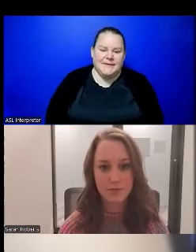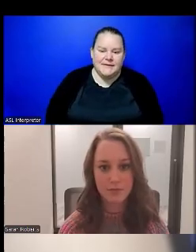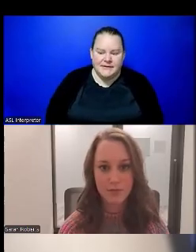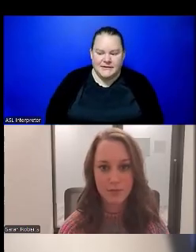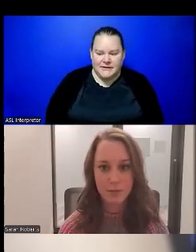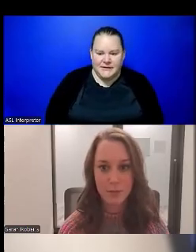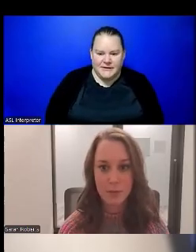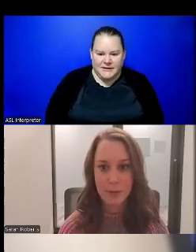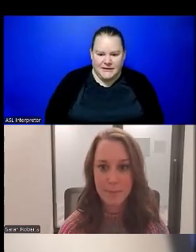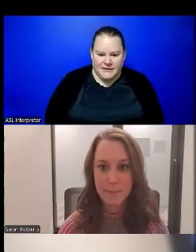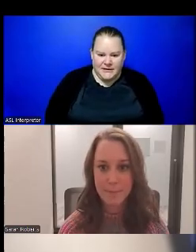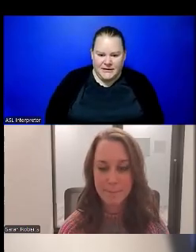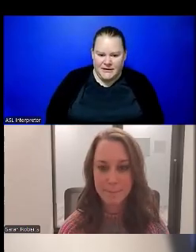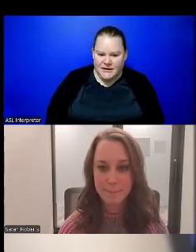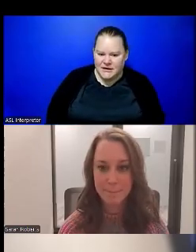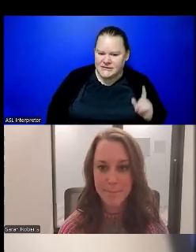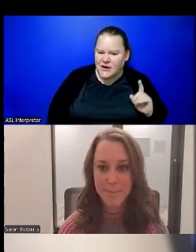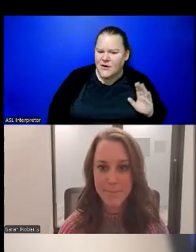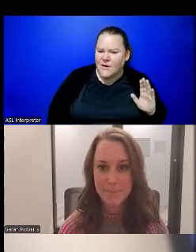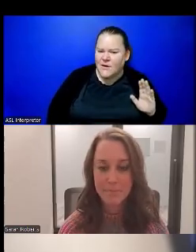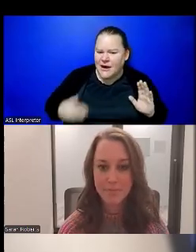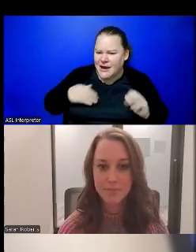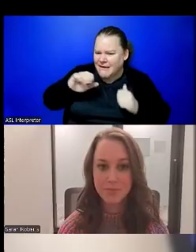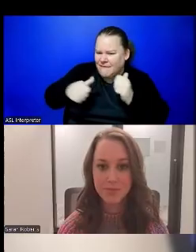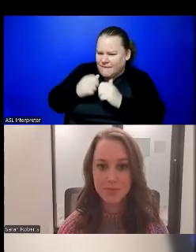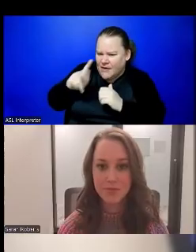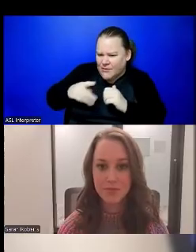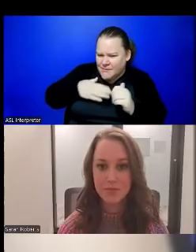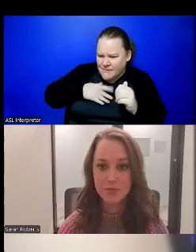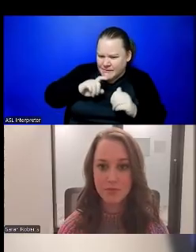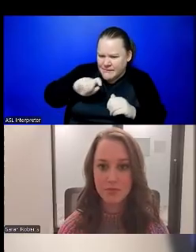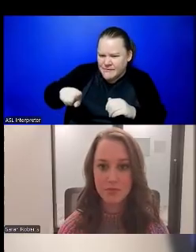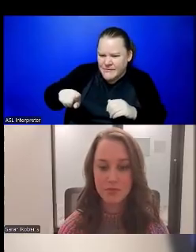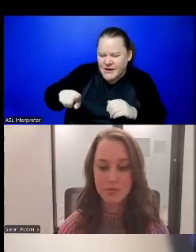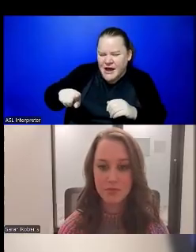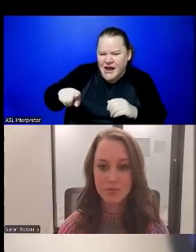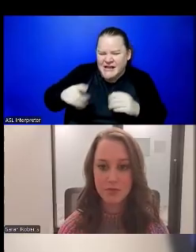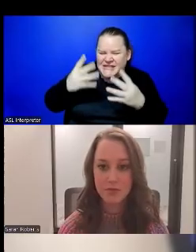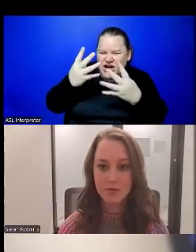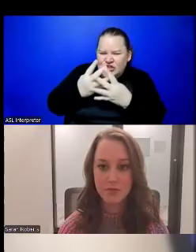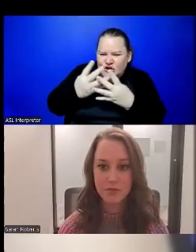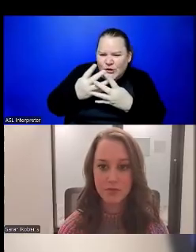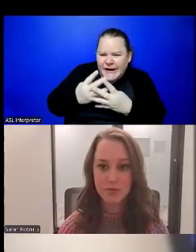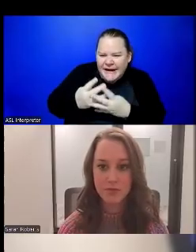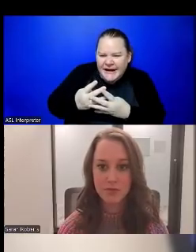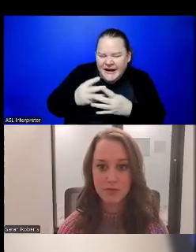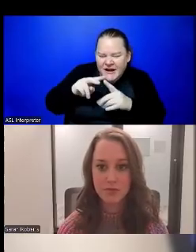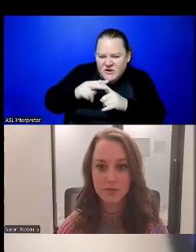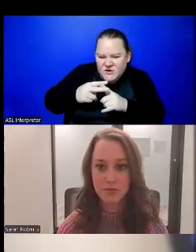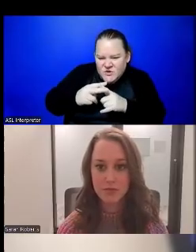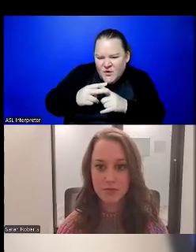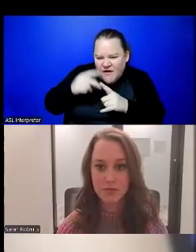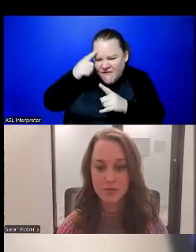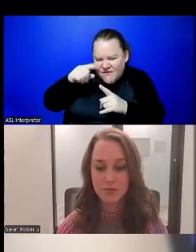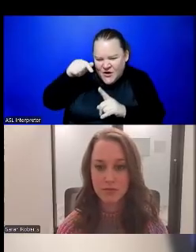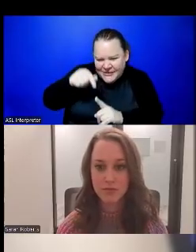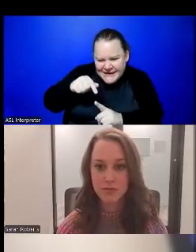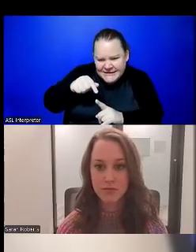Andrea: I have a follow up to my question, is there like, a screening tool or anything for this to kind of give us some red